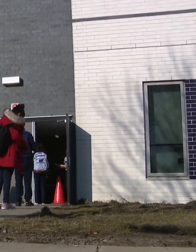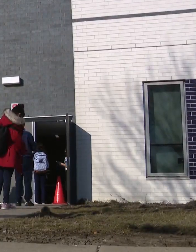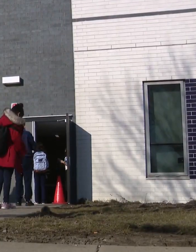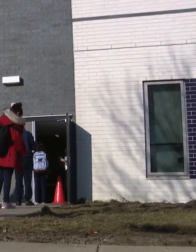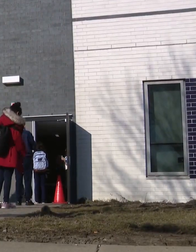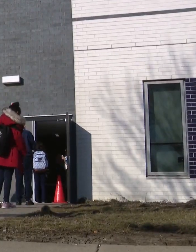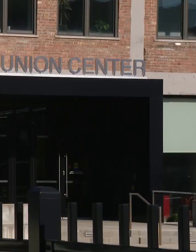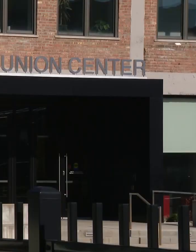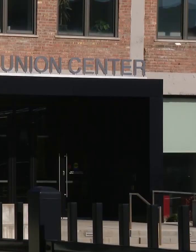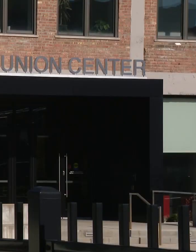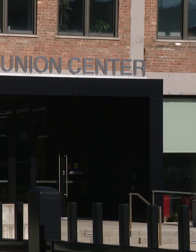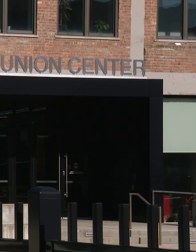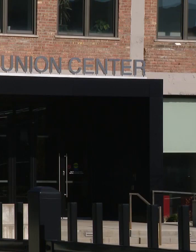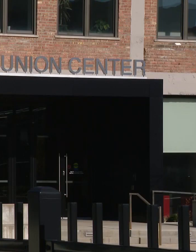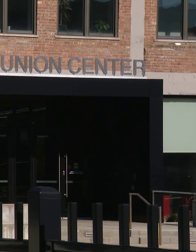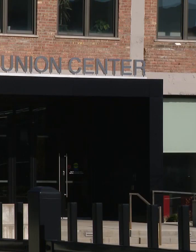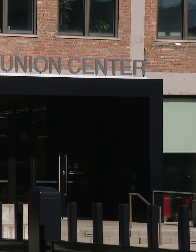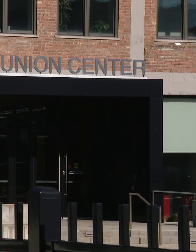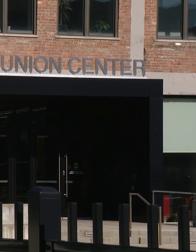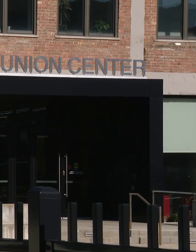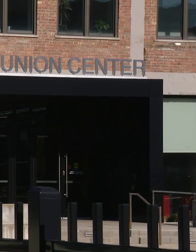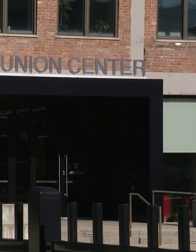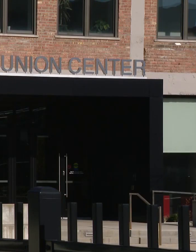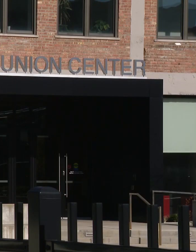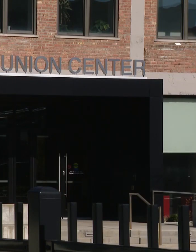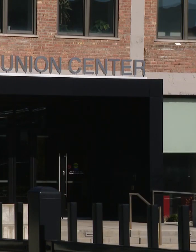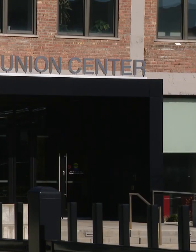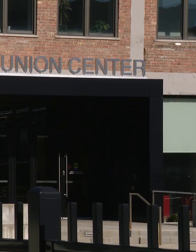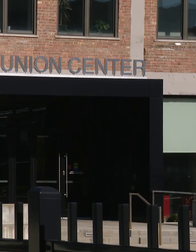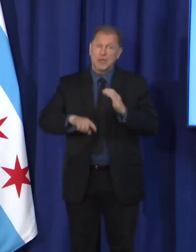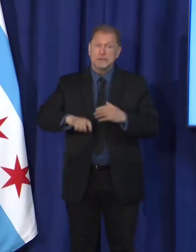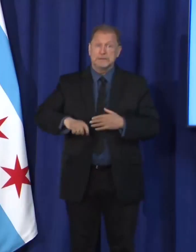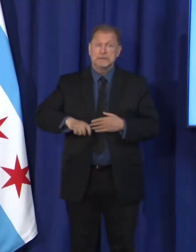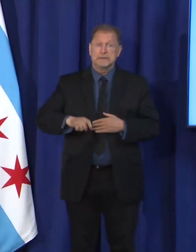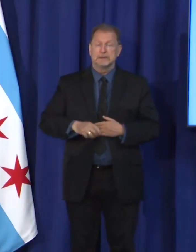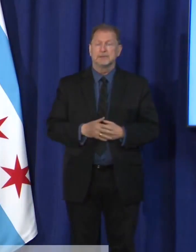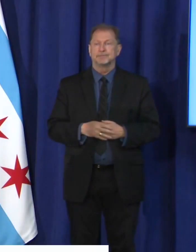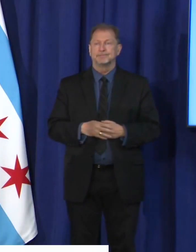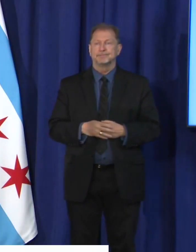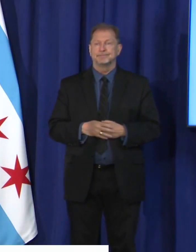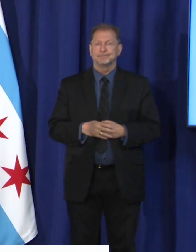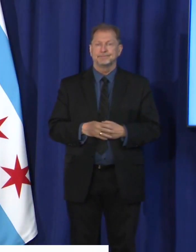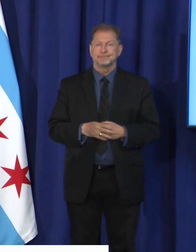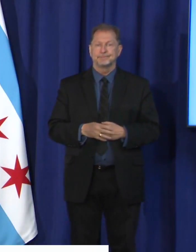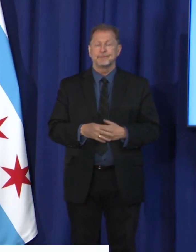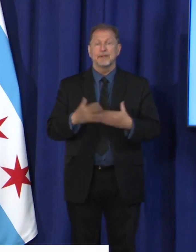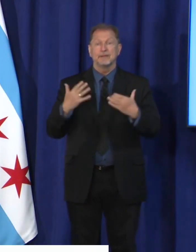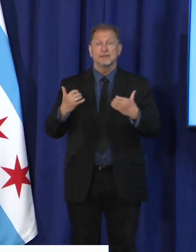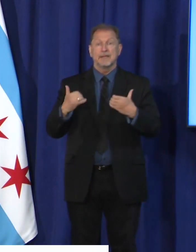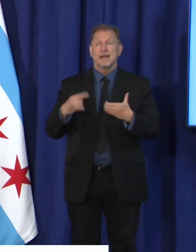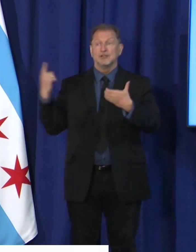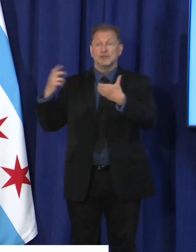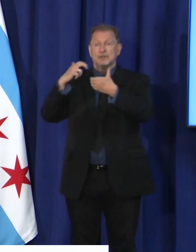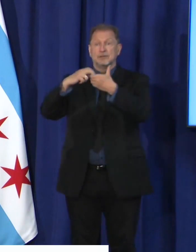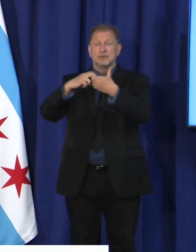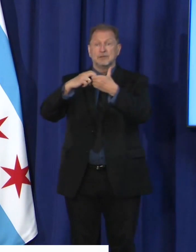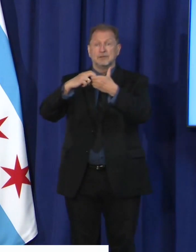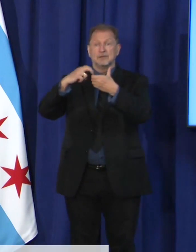LEAVES THE DISTRICT WITHOUT ITS TOP 3 OFFICIALS, MAYOR LIGHTFOOT AND WHAT SOUNDED LIKE A PEACE OFFER EXTENDED TO THE CHICAGO TEACHERS UNION